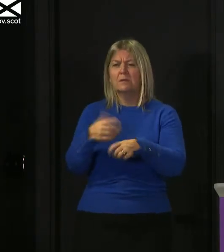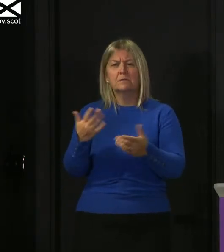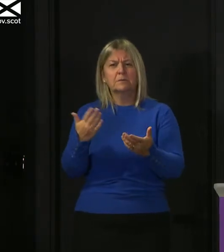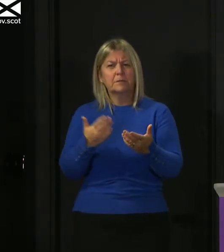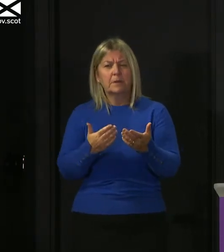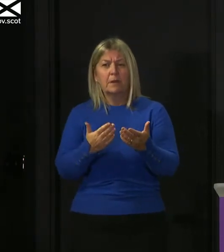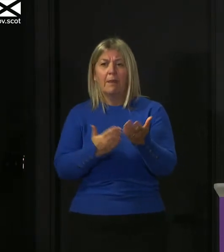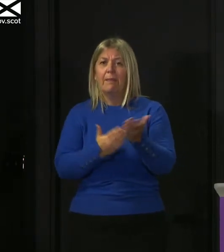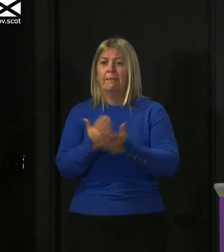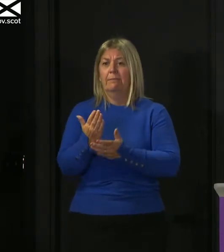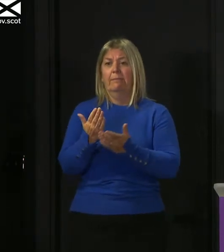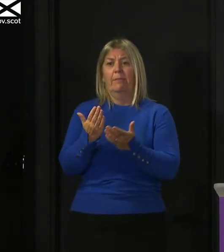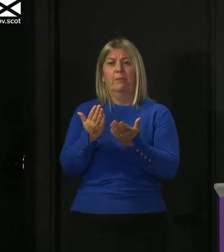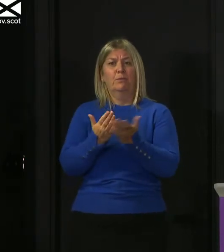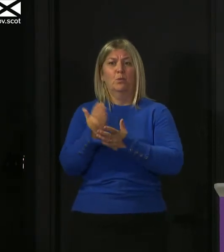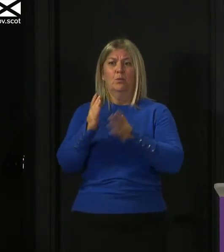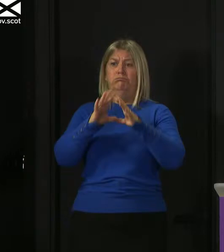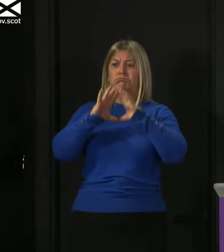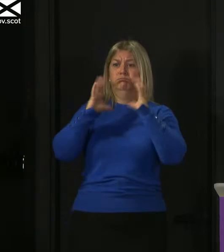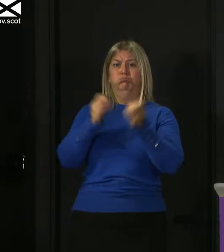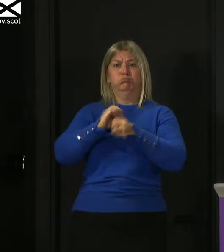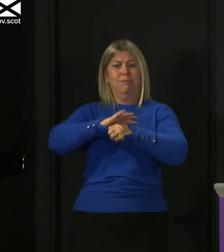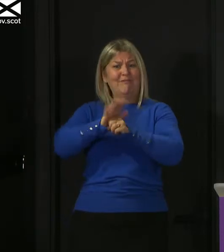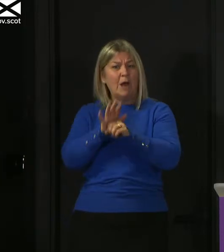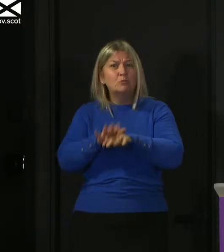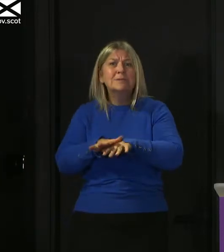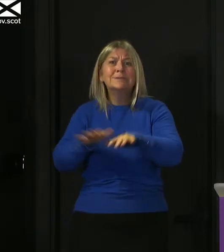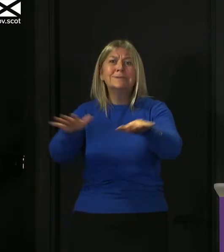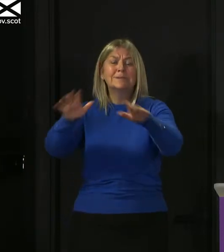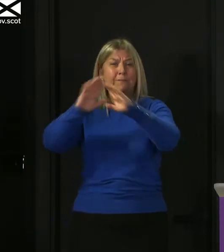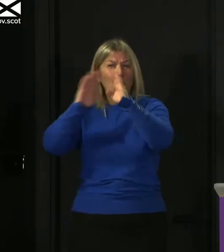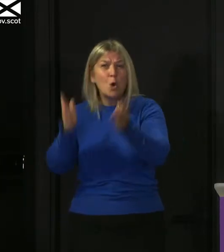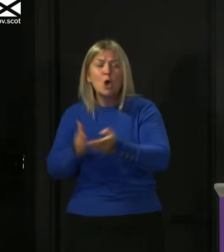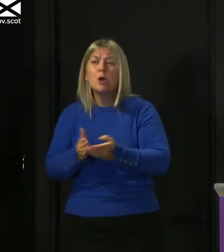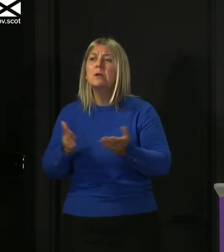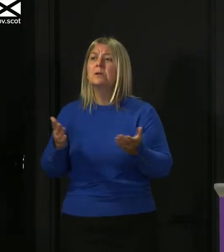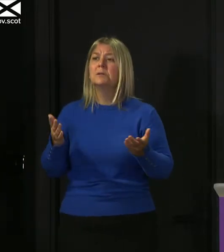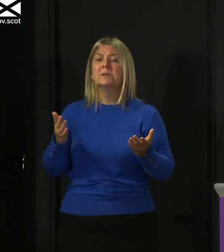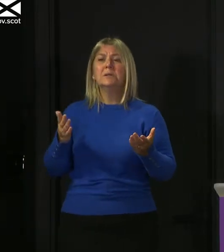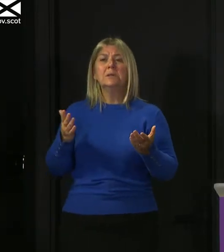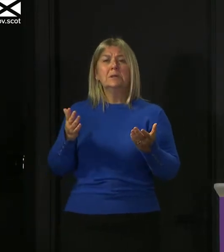global pandemic and the worries everybody has for their health and well-being, but then the